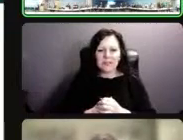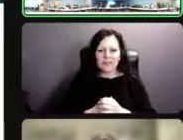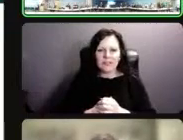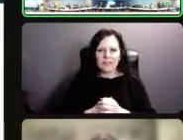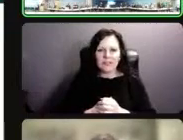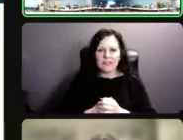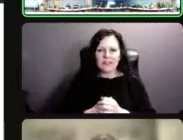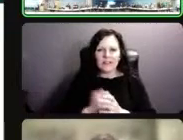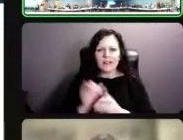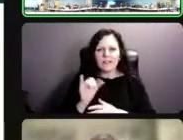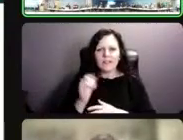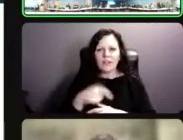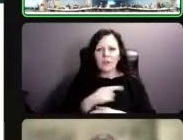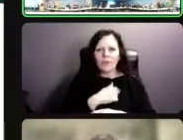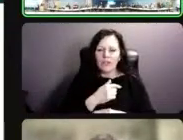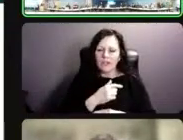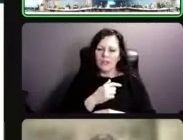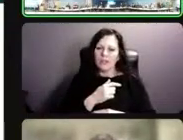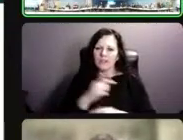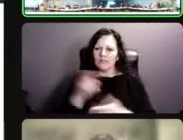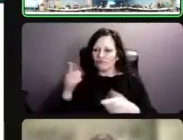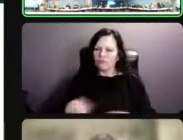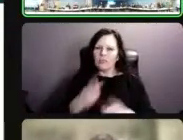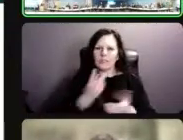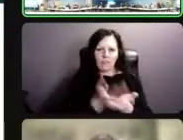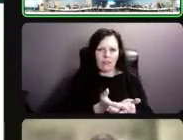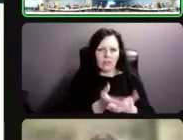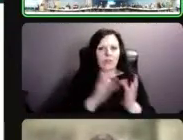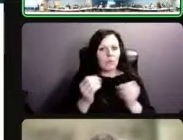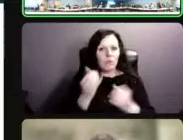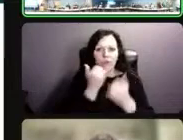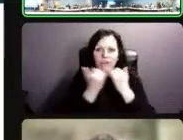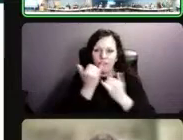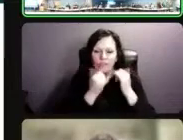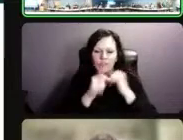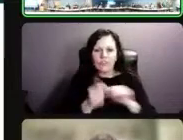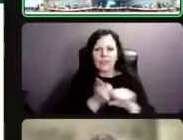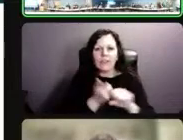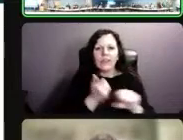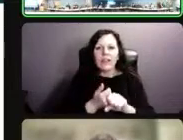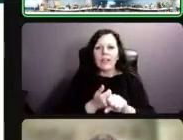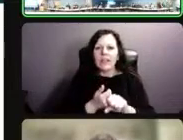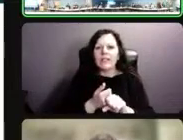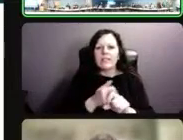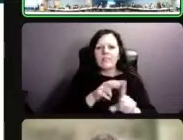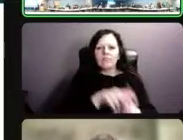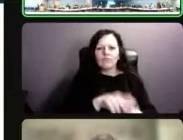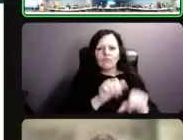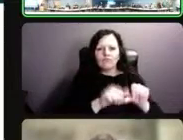IT IS A LOT MORE SIMPLE TWO TO